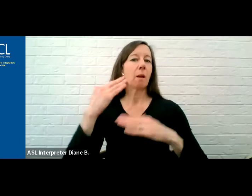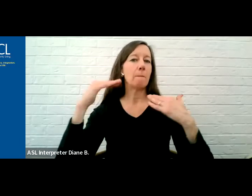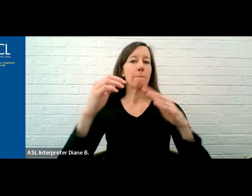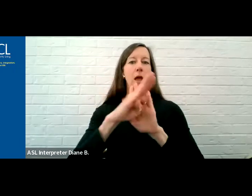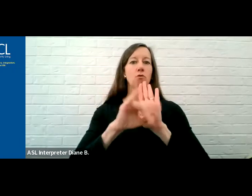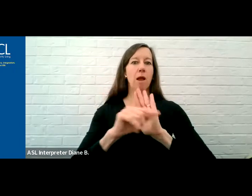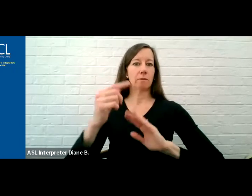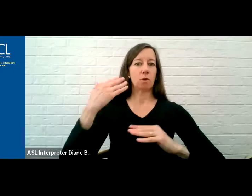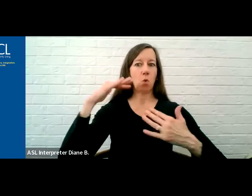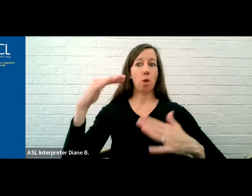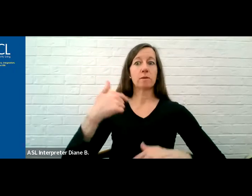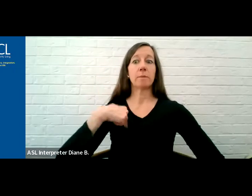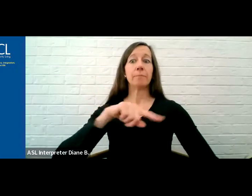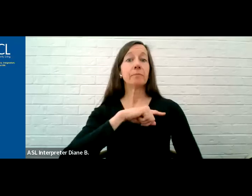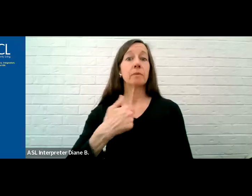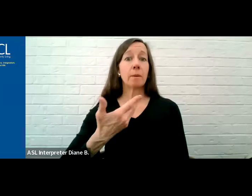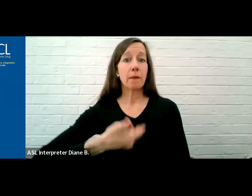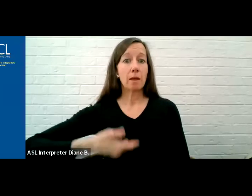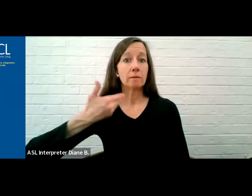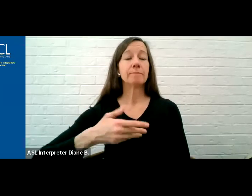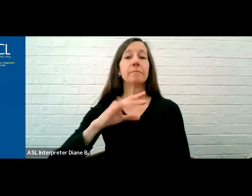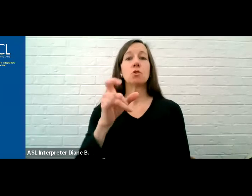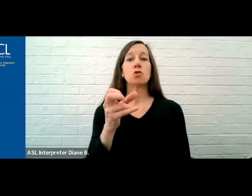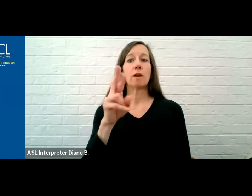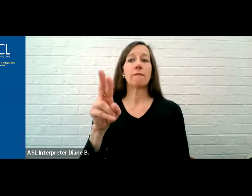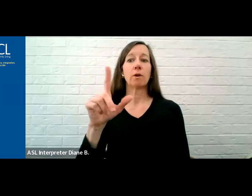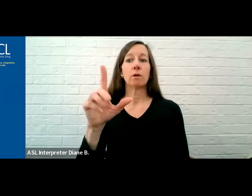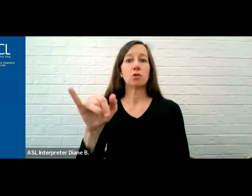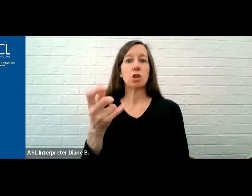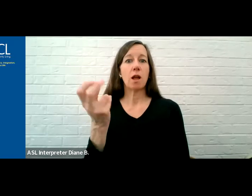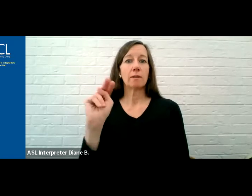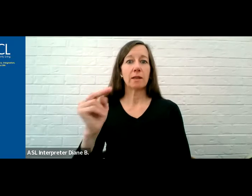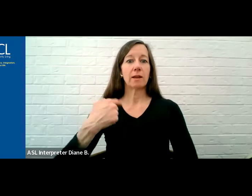the Administration on Disabilities in the Administration for Community Living or Acl.